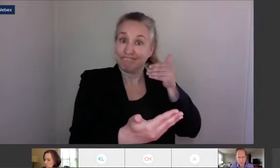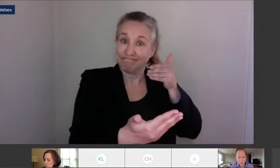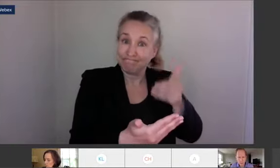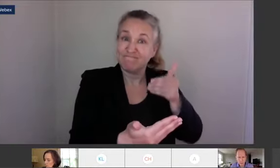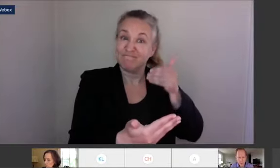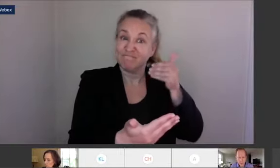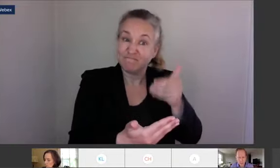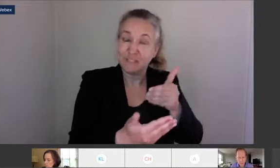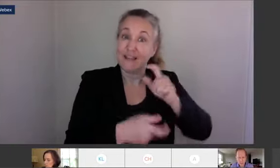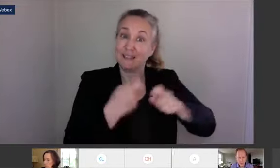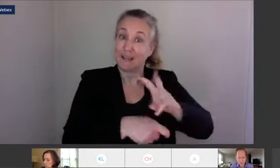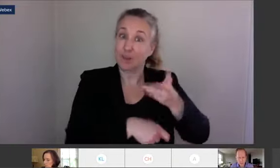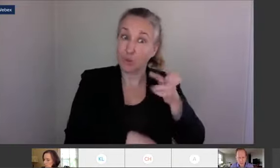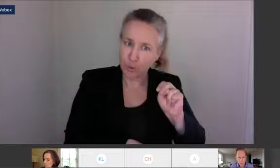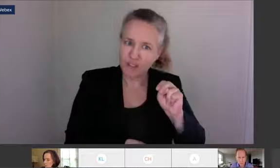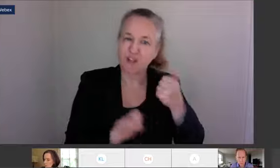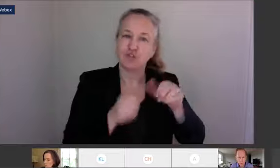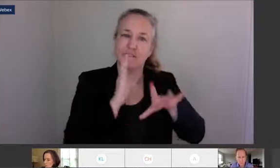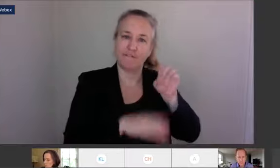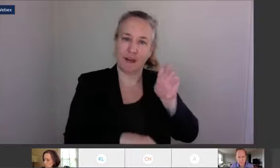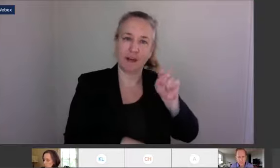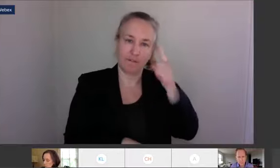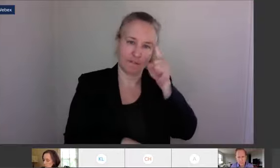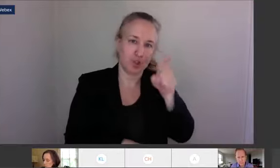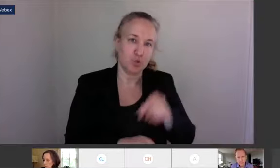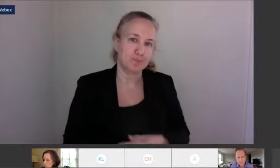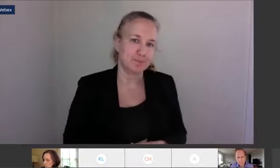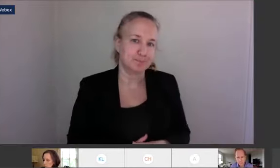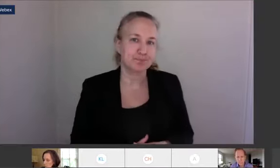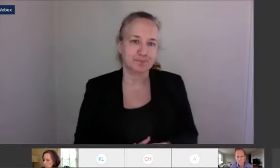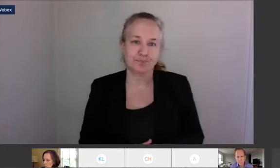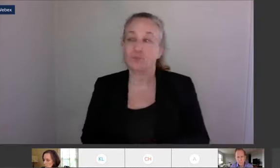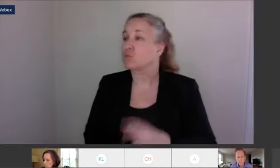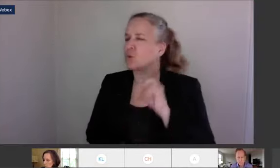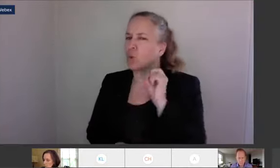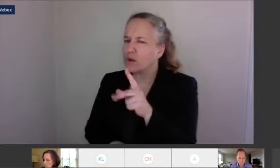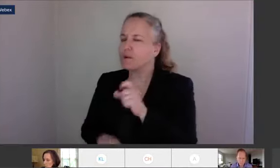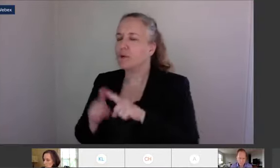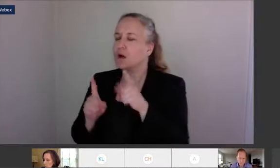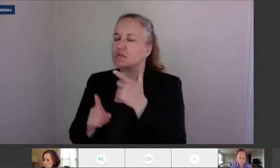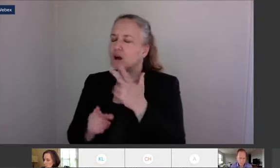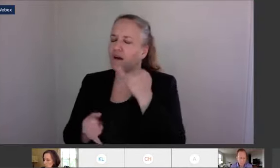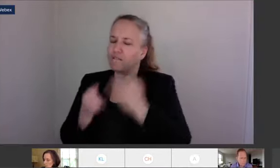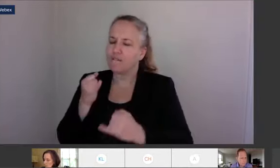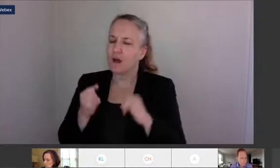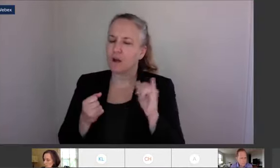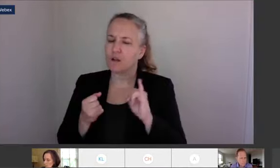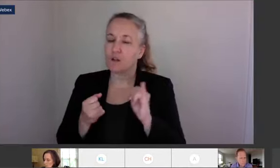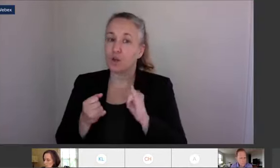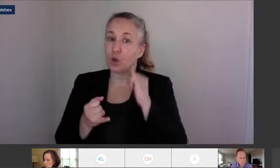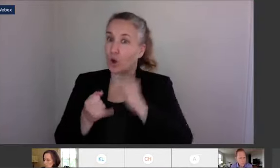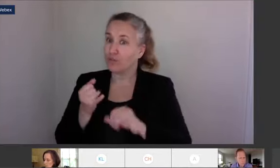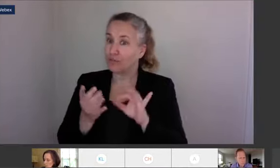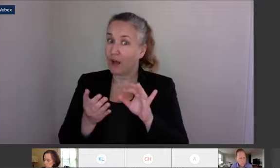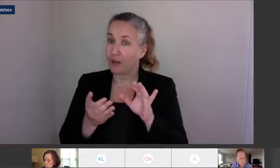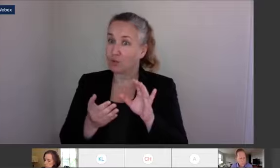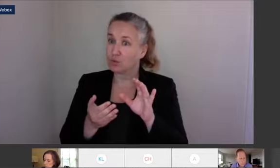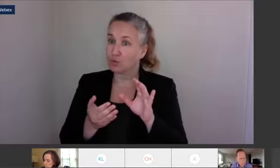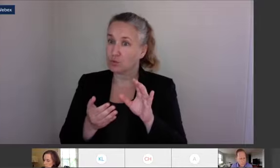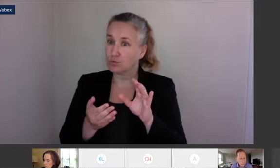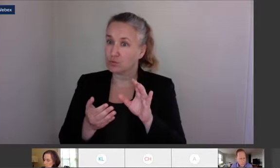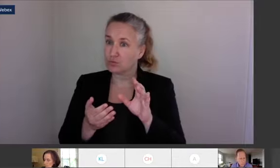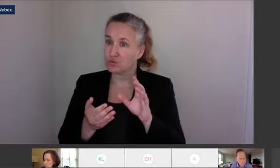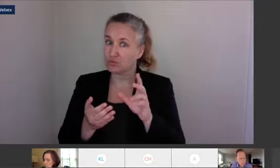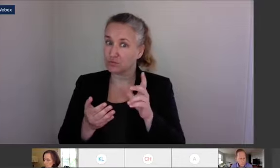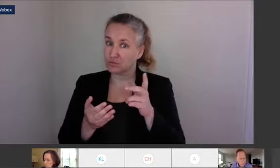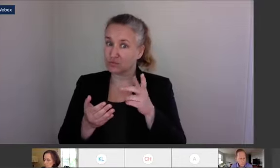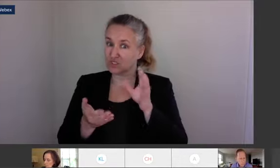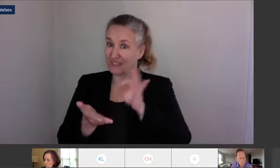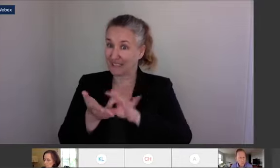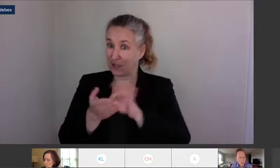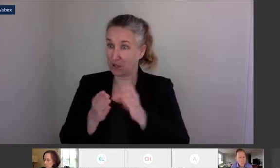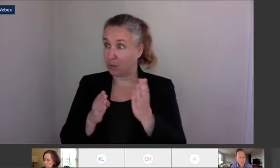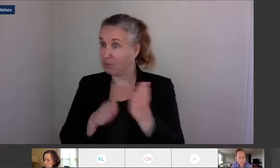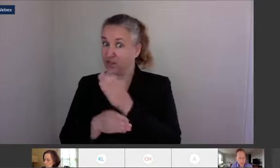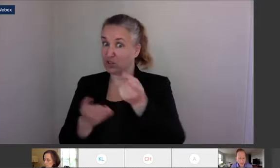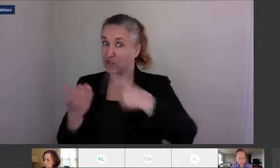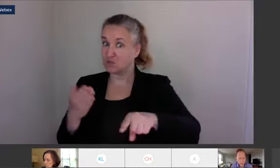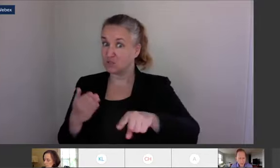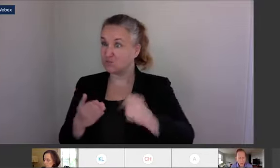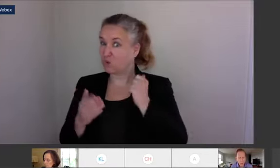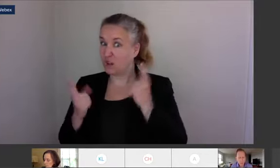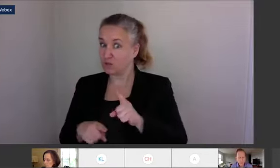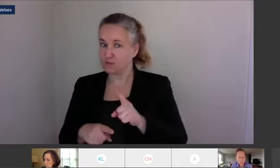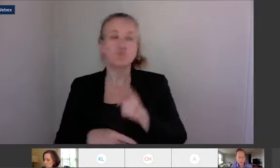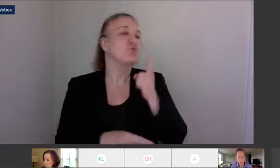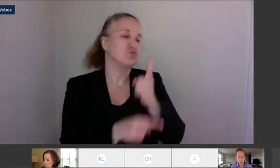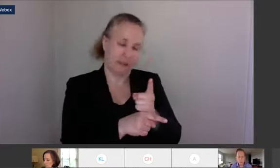on timing [Reporter] like that the final counting won't end before next week [Staff] yeah once once